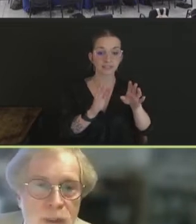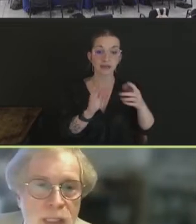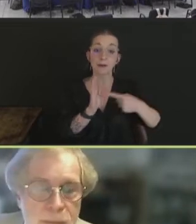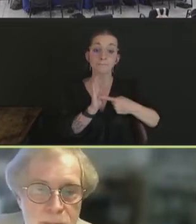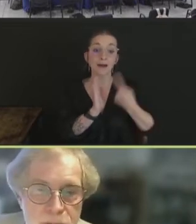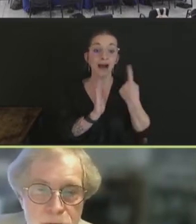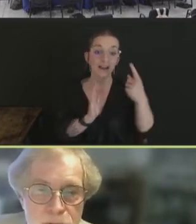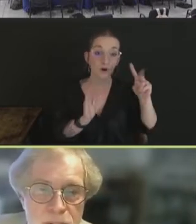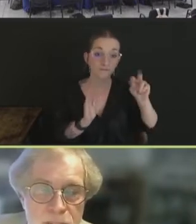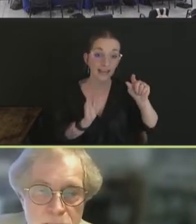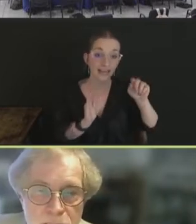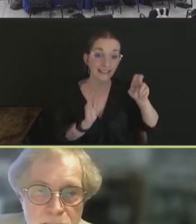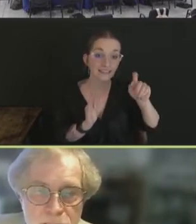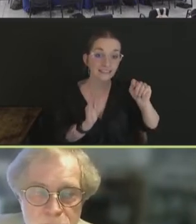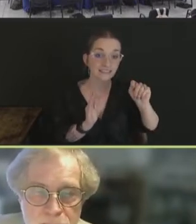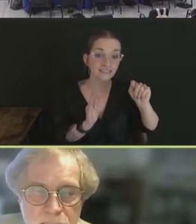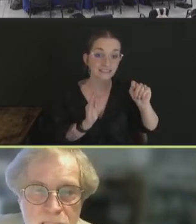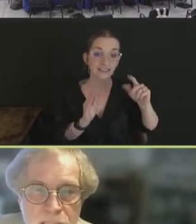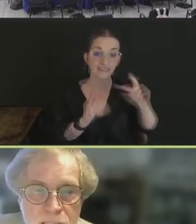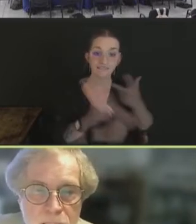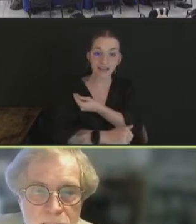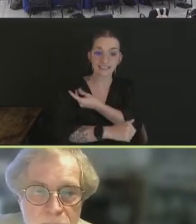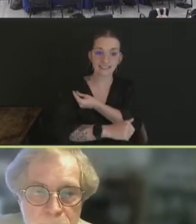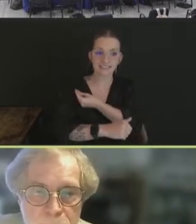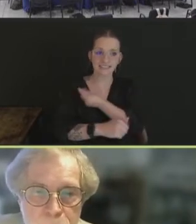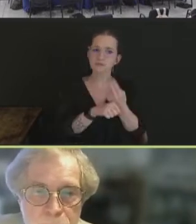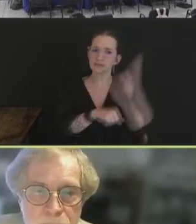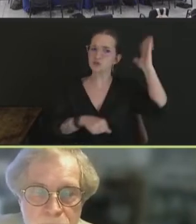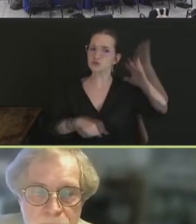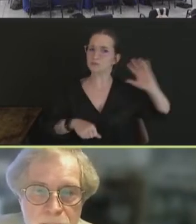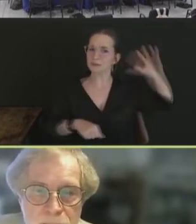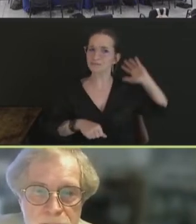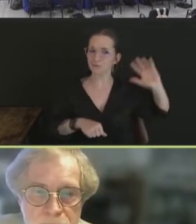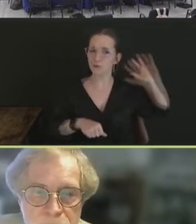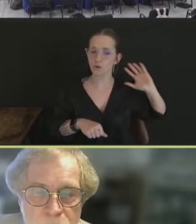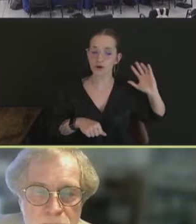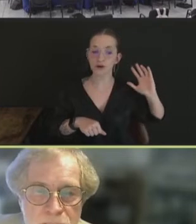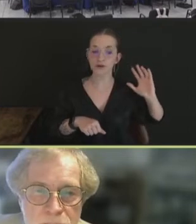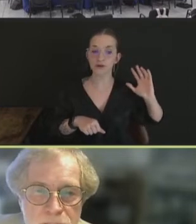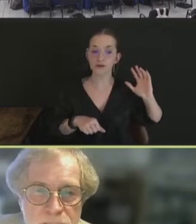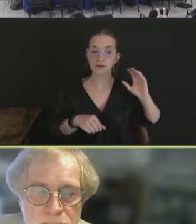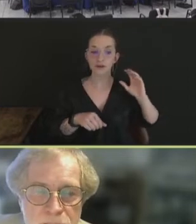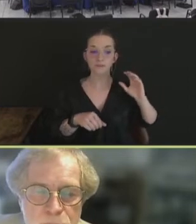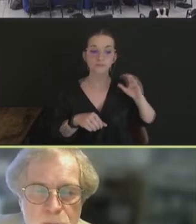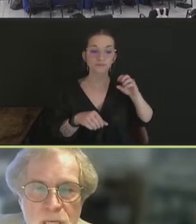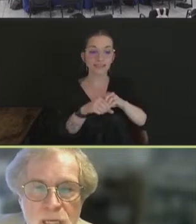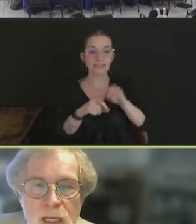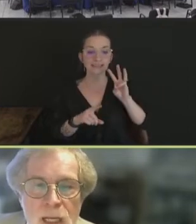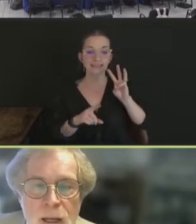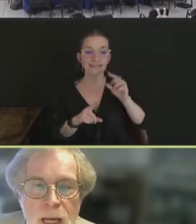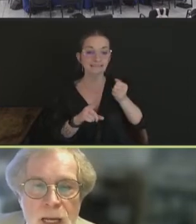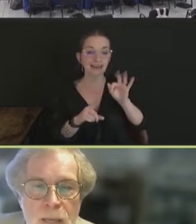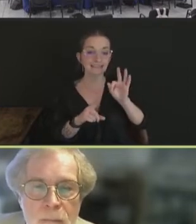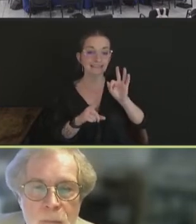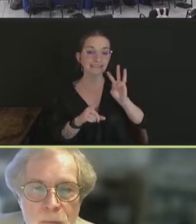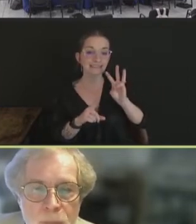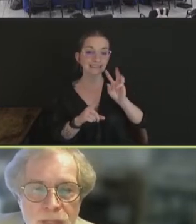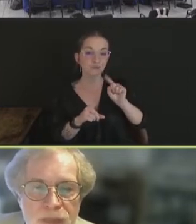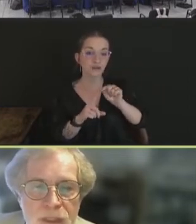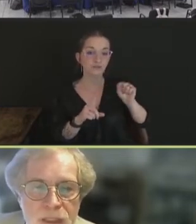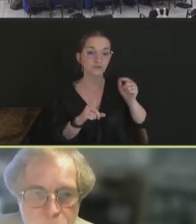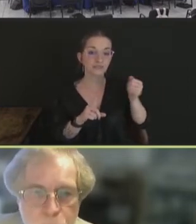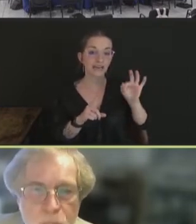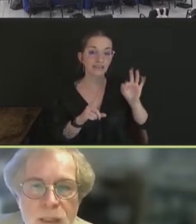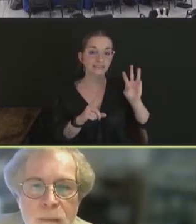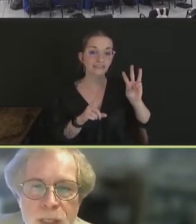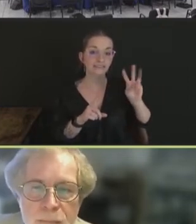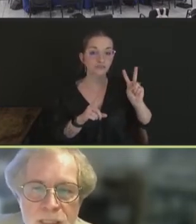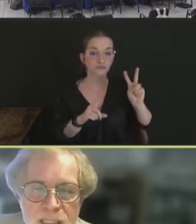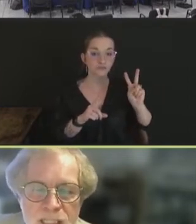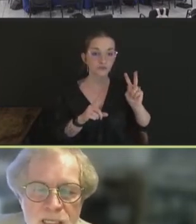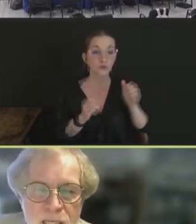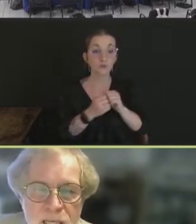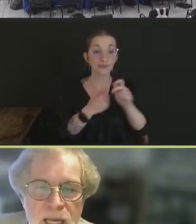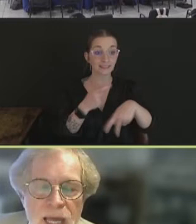They had been used initially in '61 to '62 with type one, predominantly.